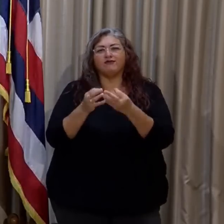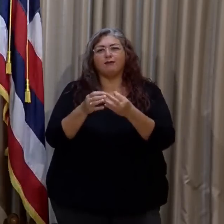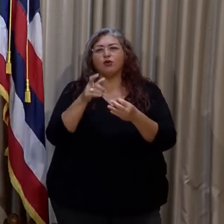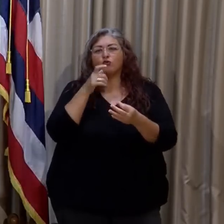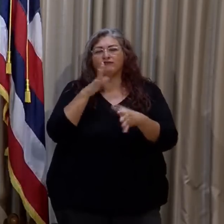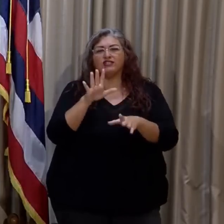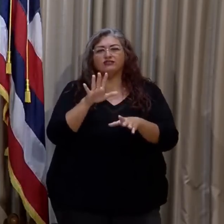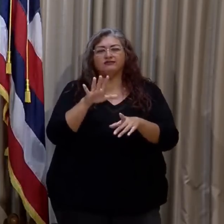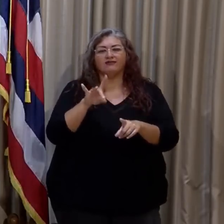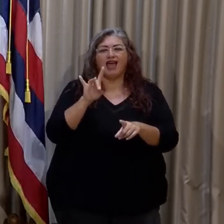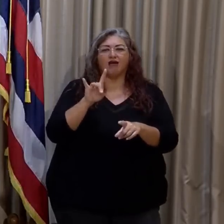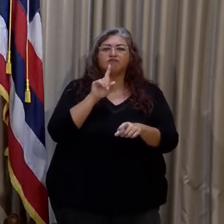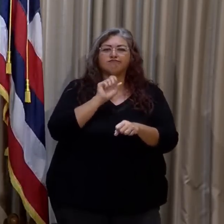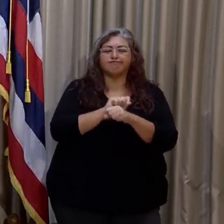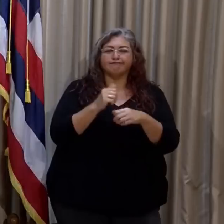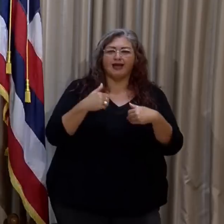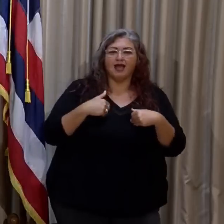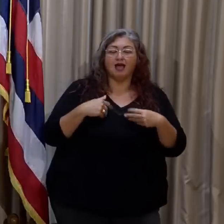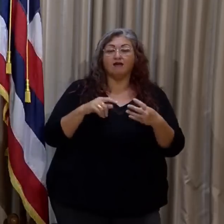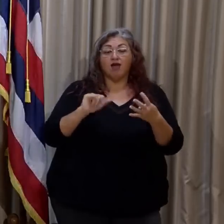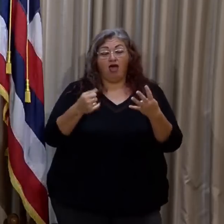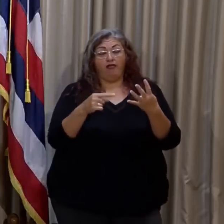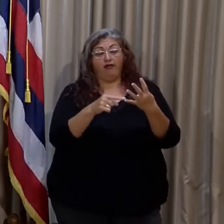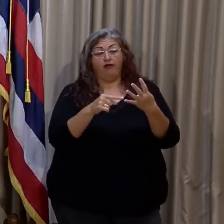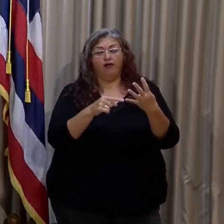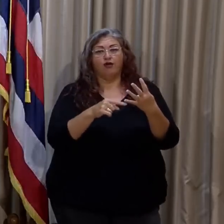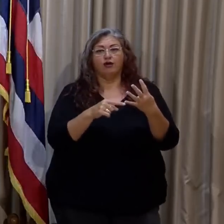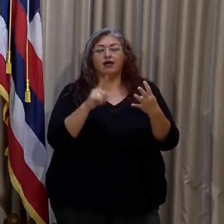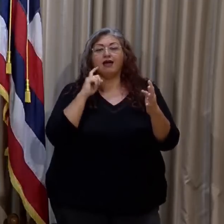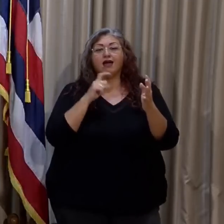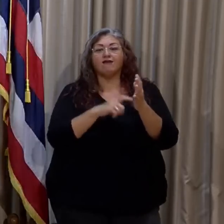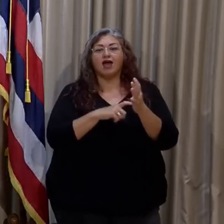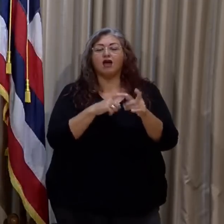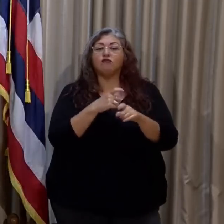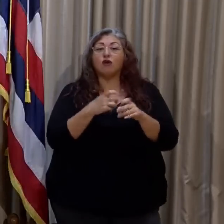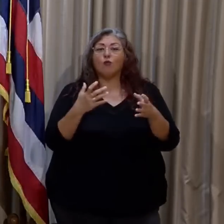THREE OF THOSE CASES WERE AMONG CHILDREN IN A FAMILY WHERE WE